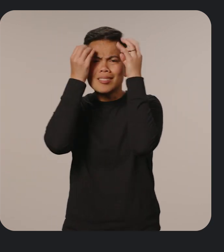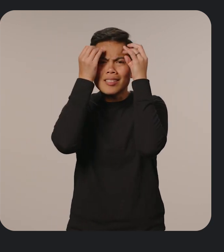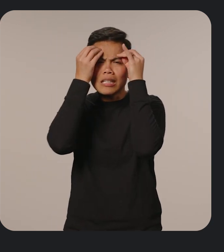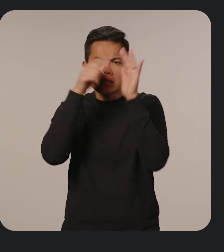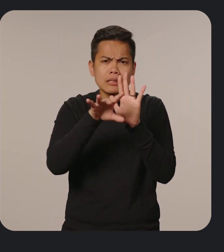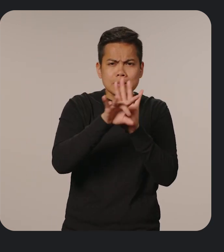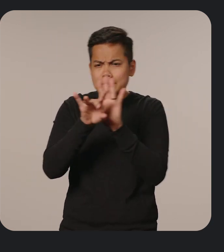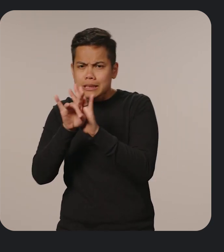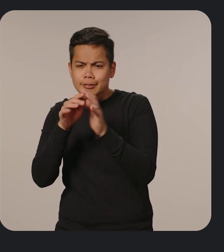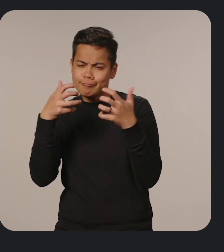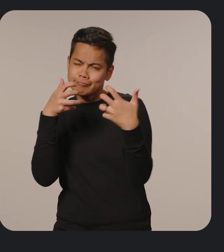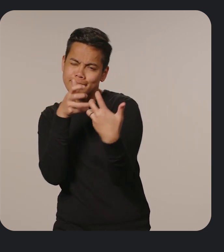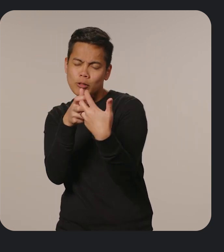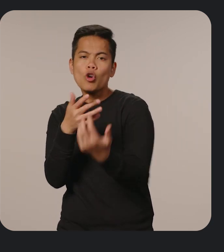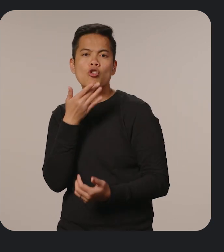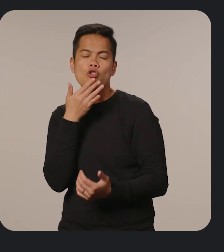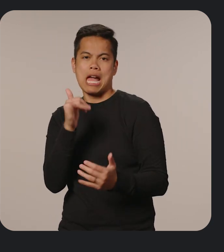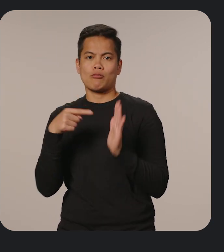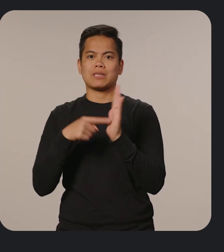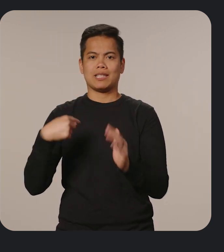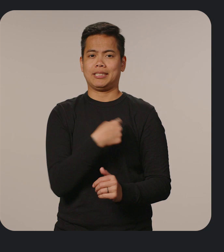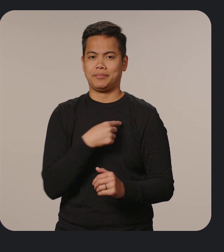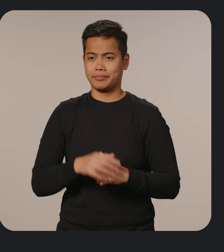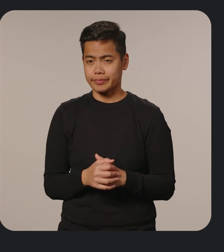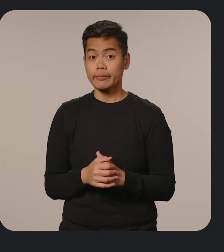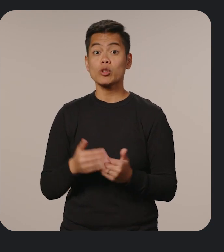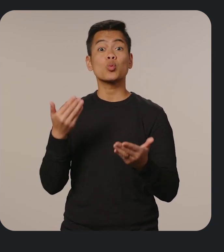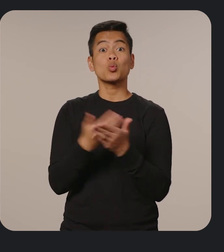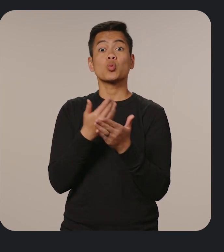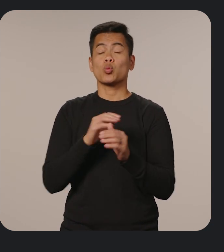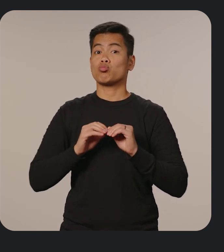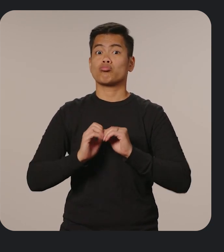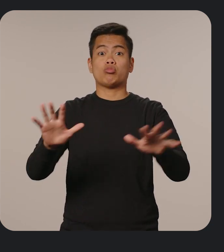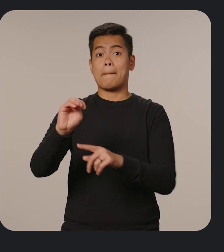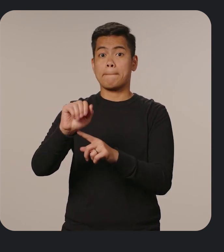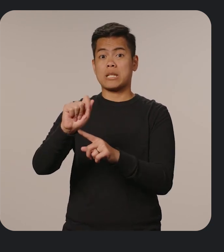A key feature of Material You is dynamic color, which gives users the ability to create